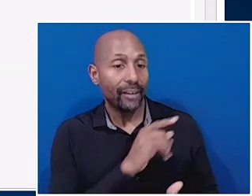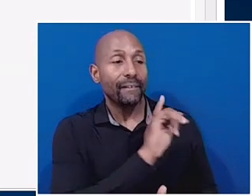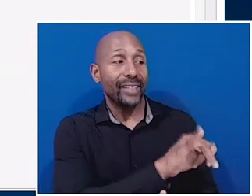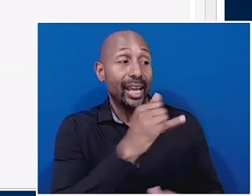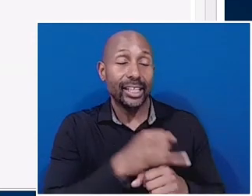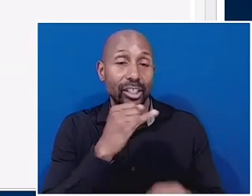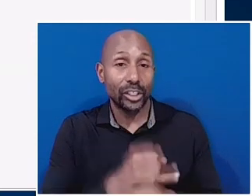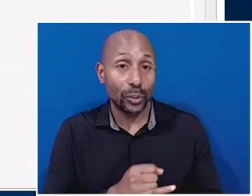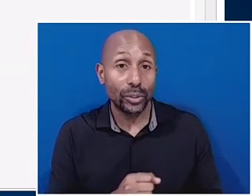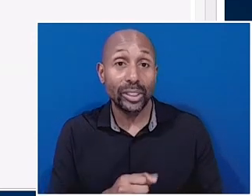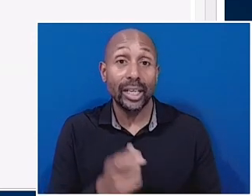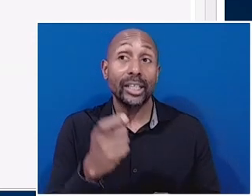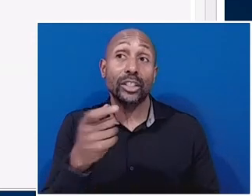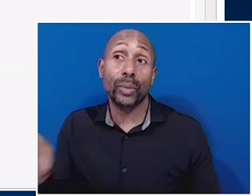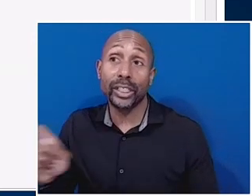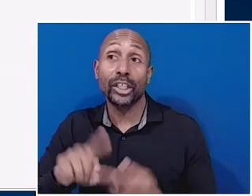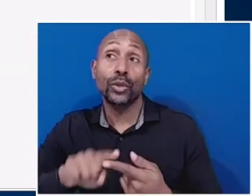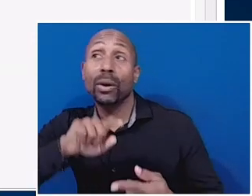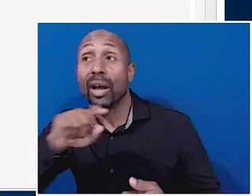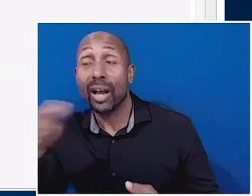sanction conditions by the institution.